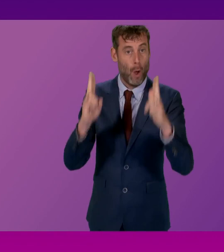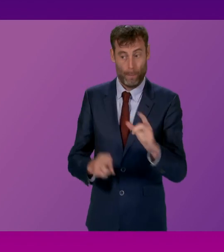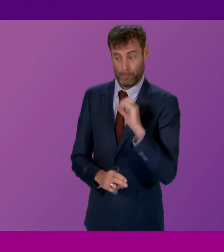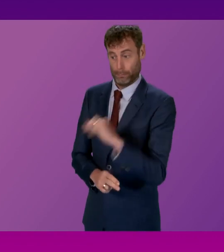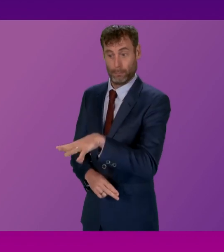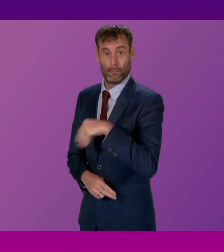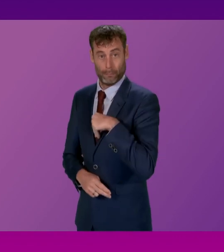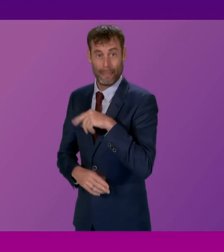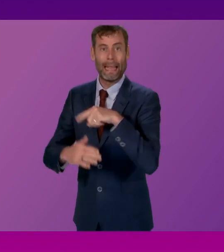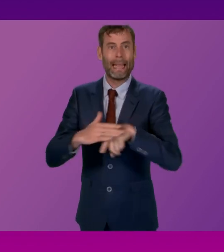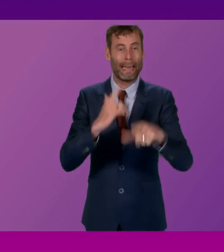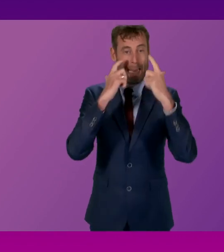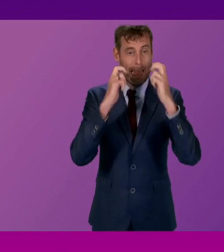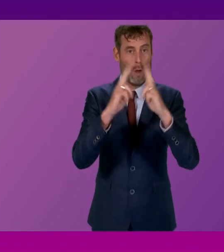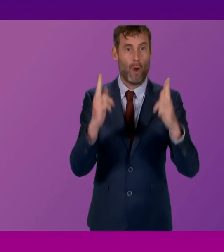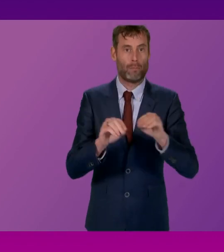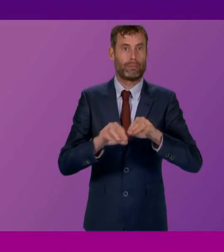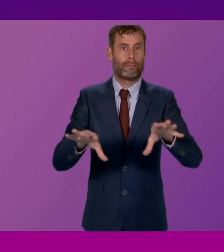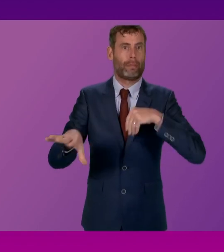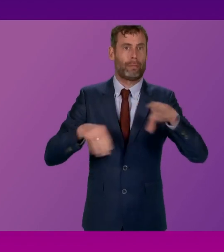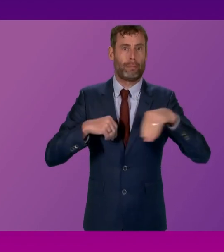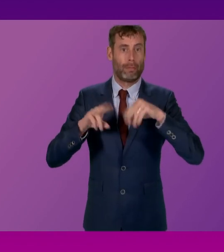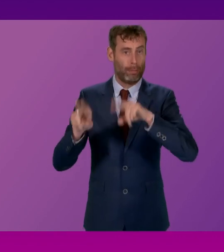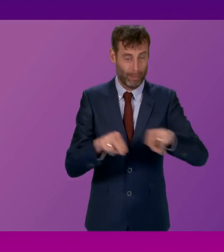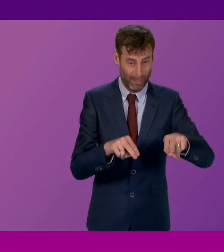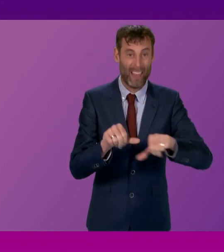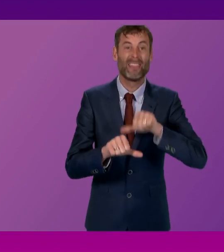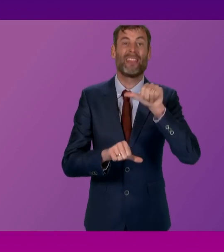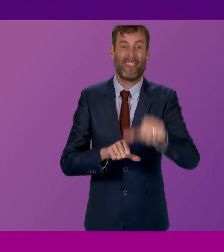That is why both the UK and Scottish Covid inquiries are crucial, because we need to